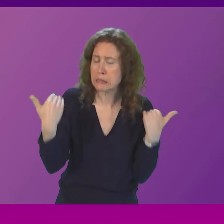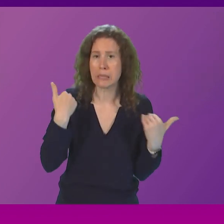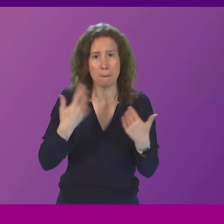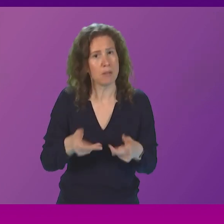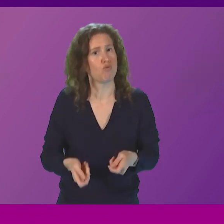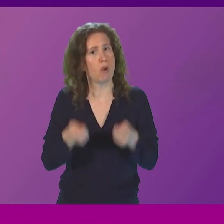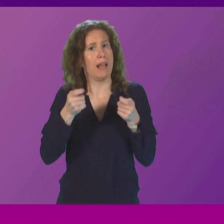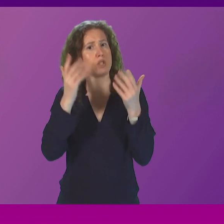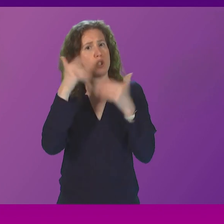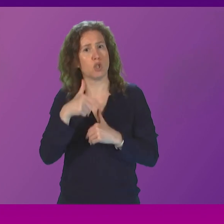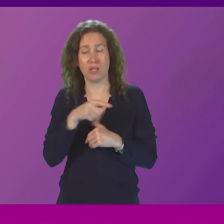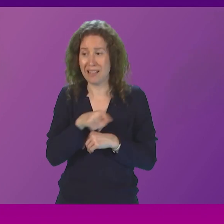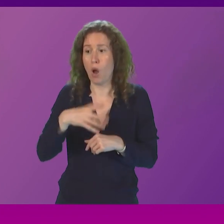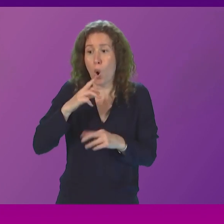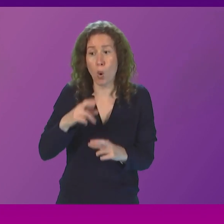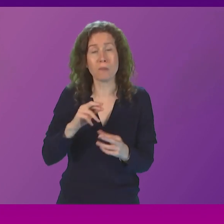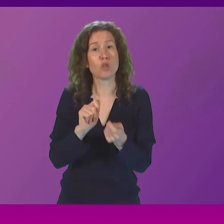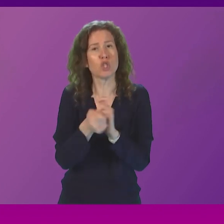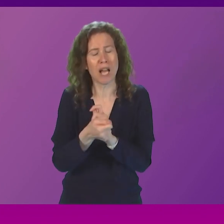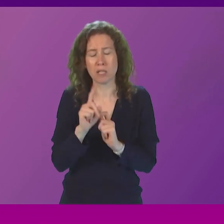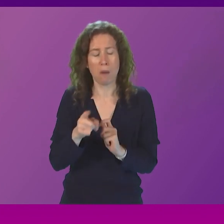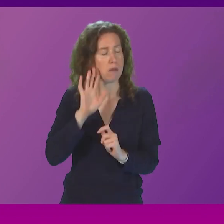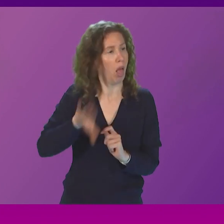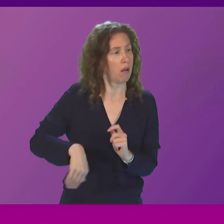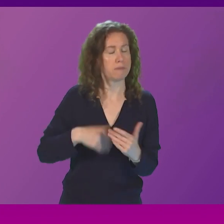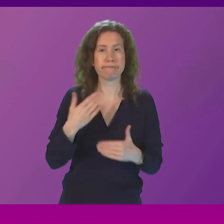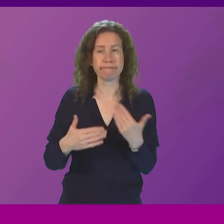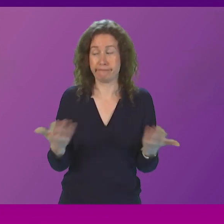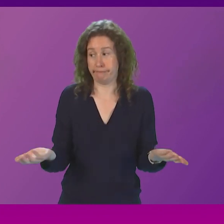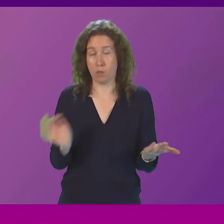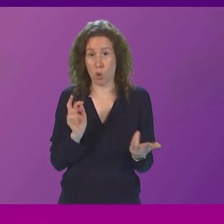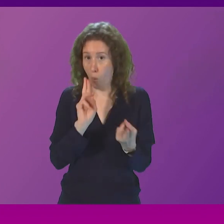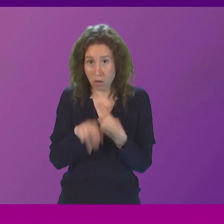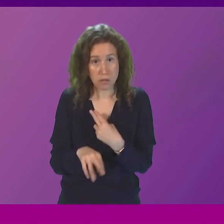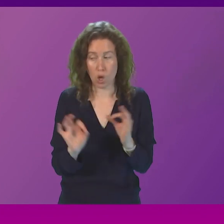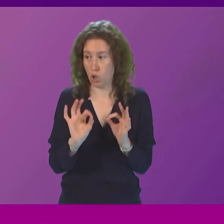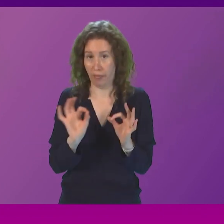and hoping for a change but have been left with no answers, no response and a tone-deaf